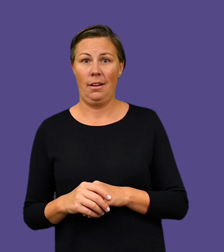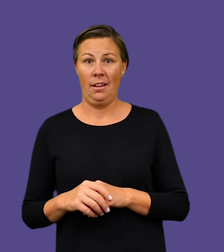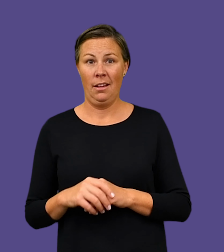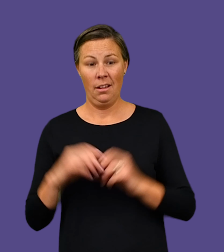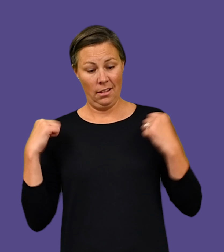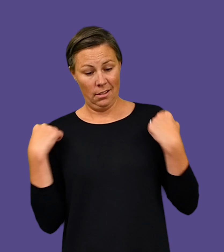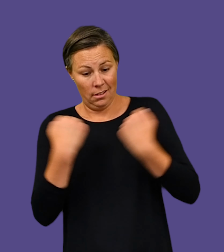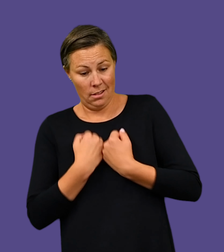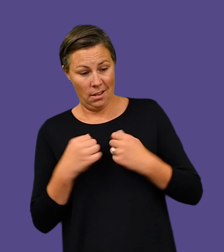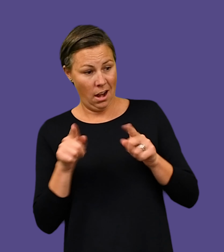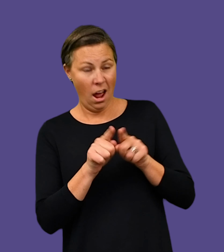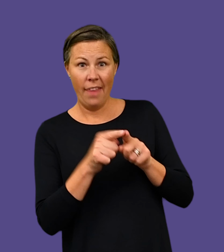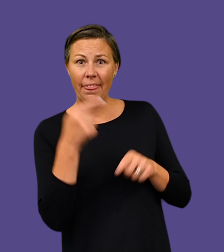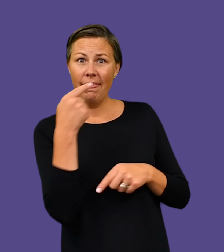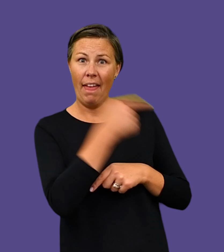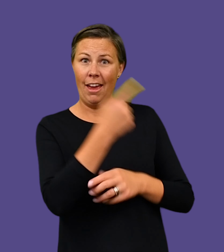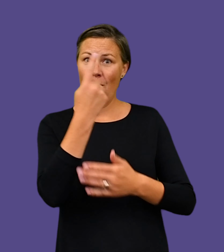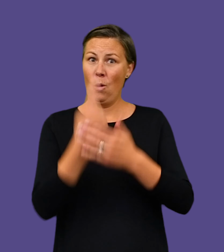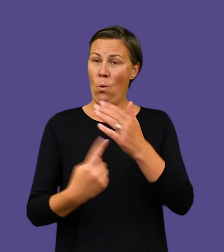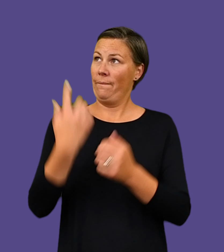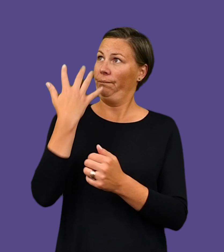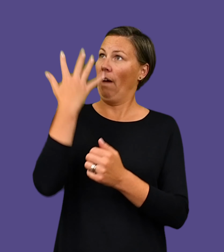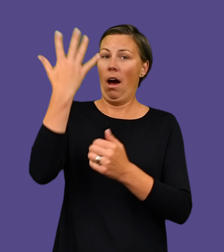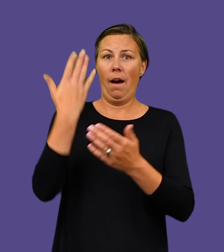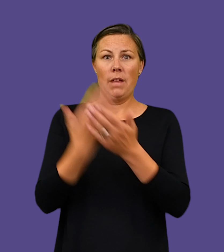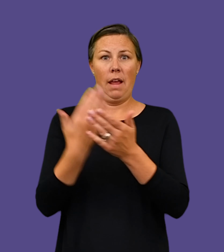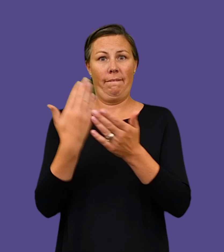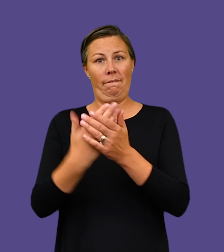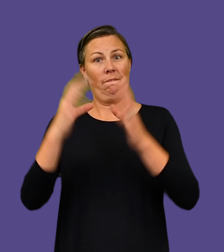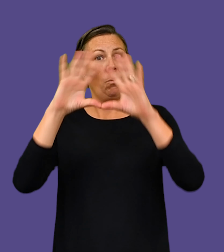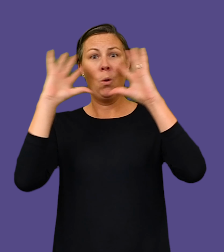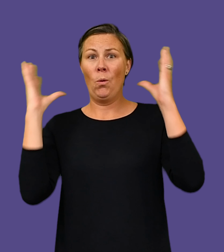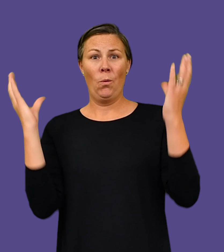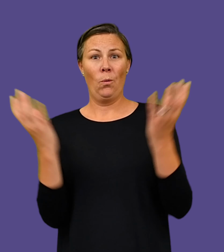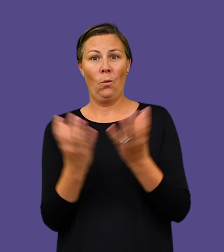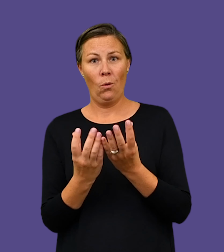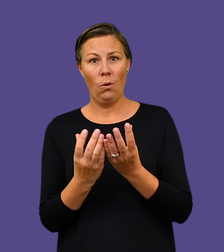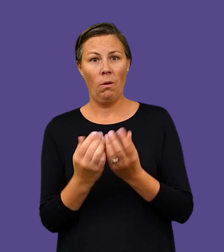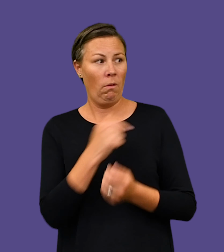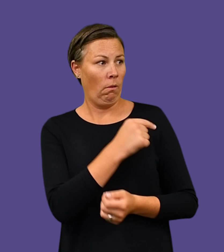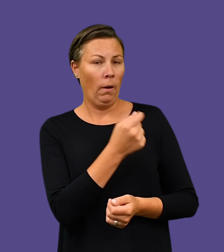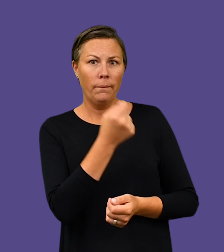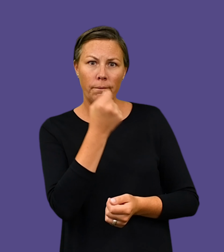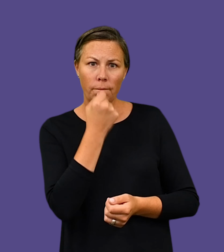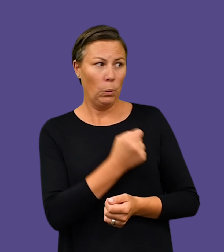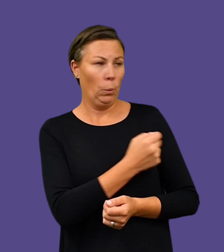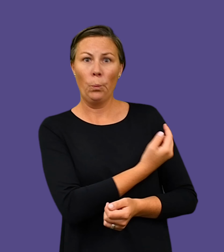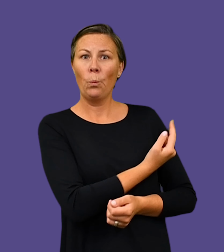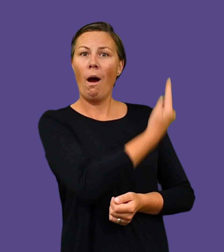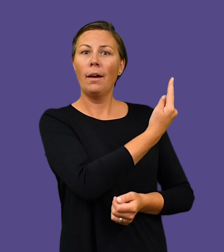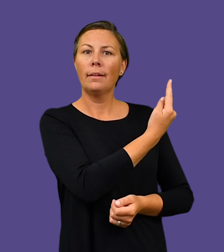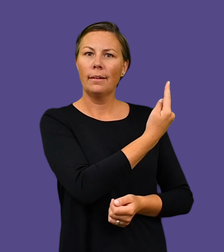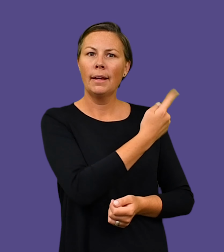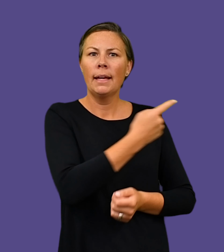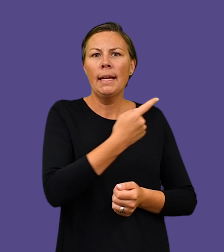Only five original cloaks remain in the world.